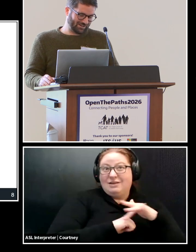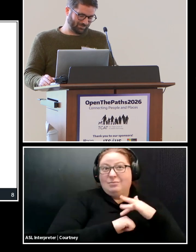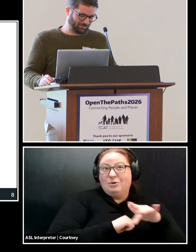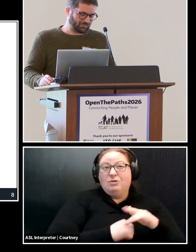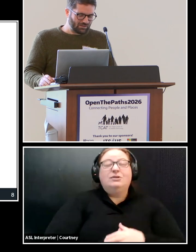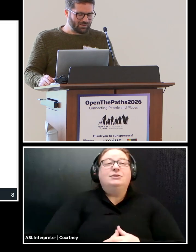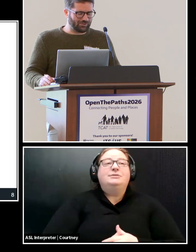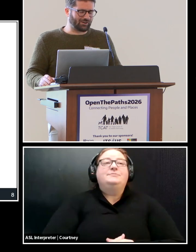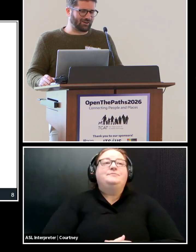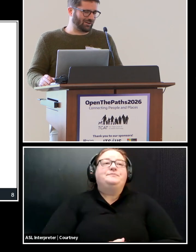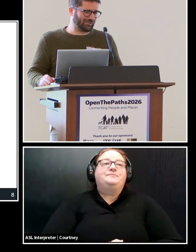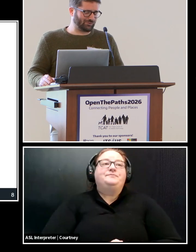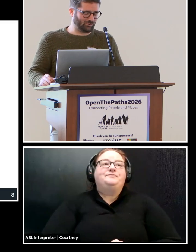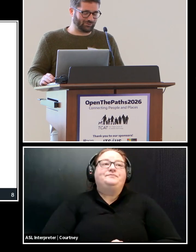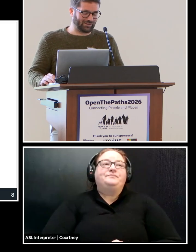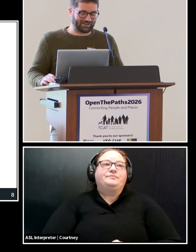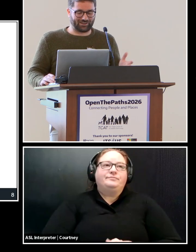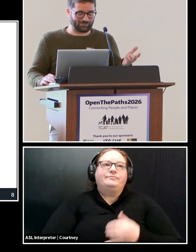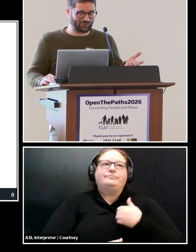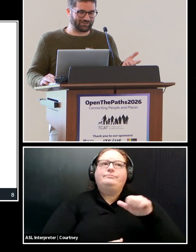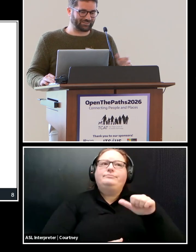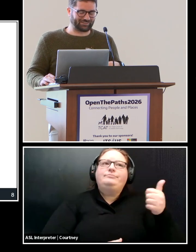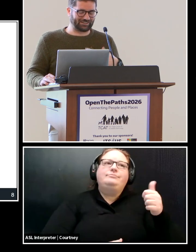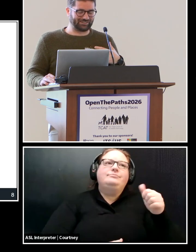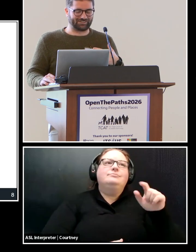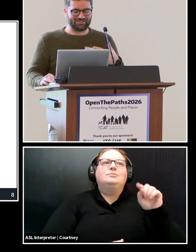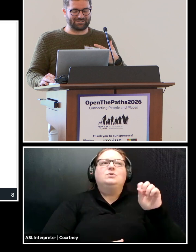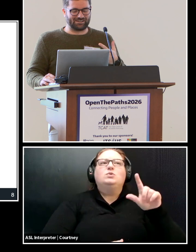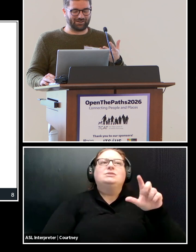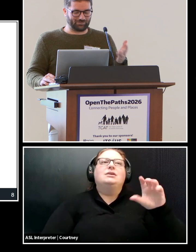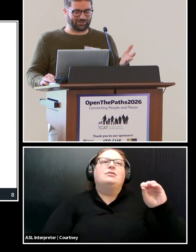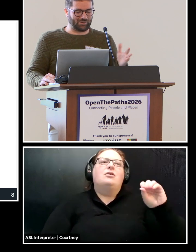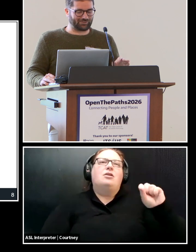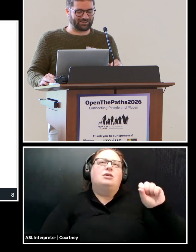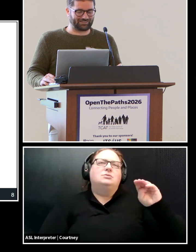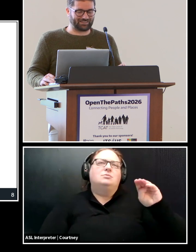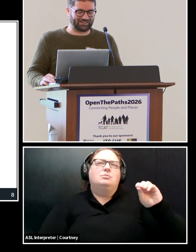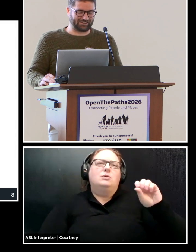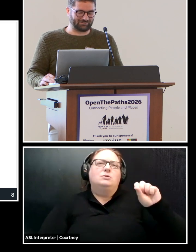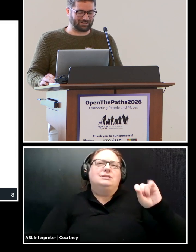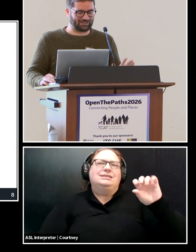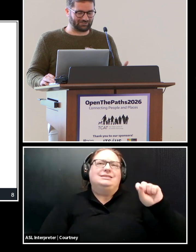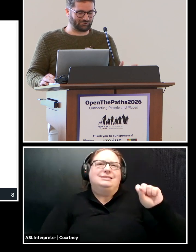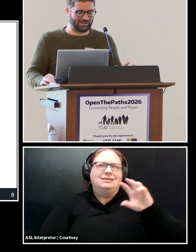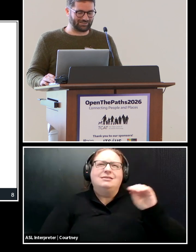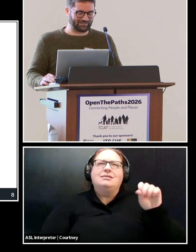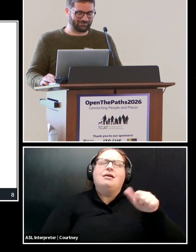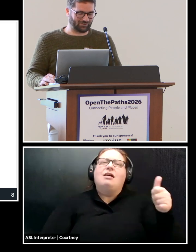Um there are other tools like Osmosis and um some other things that can can create the same